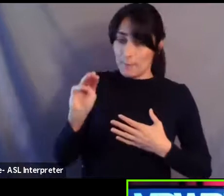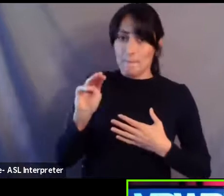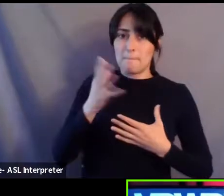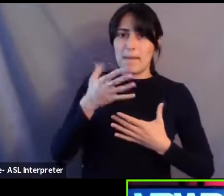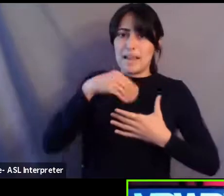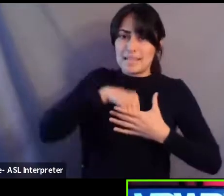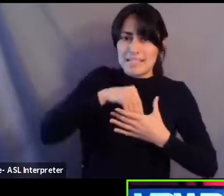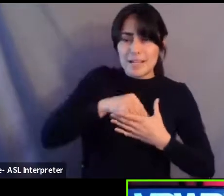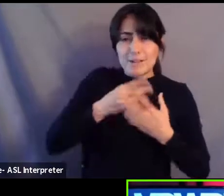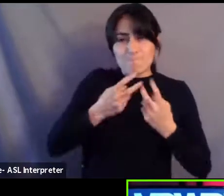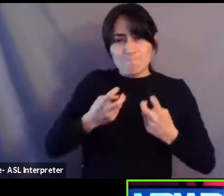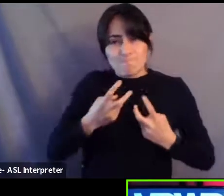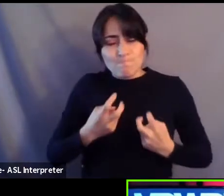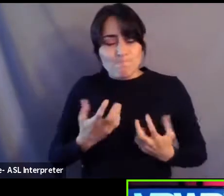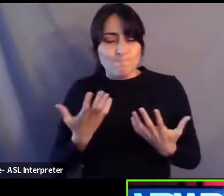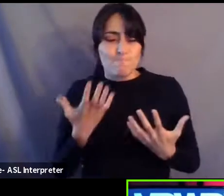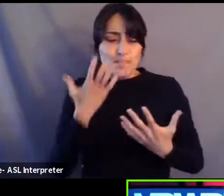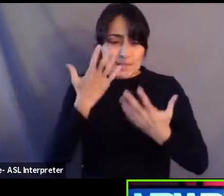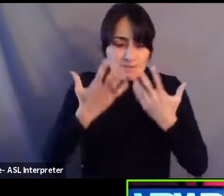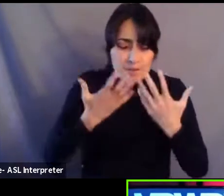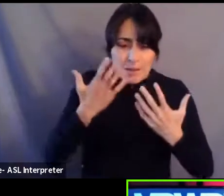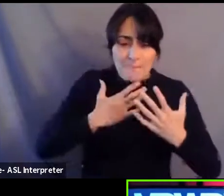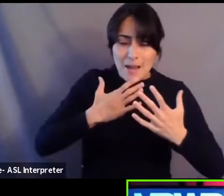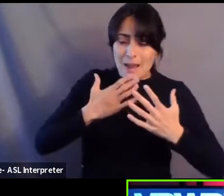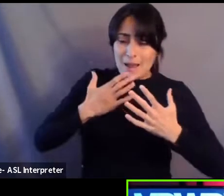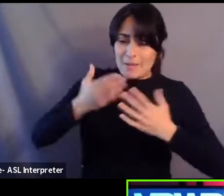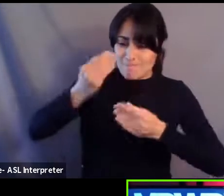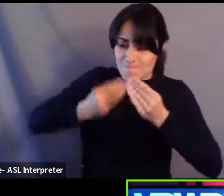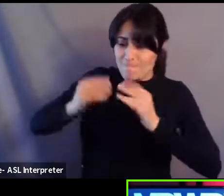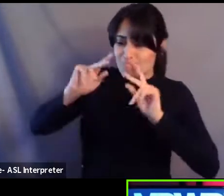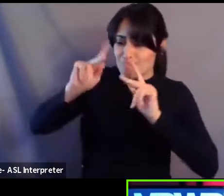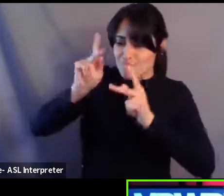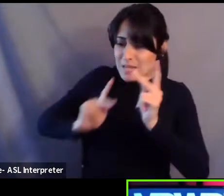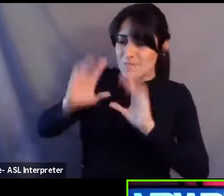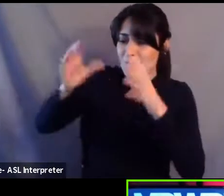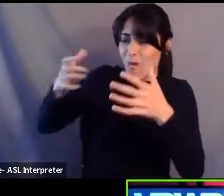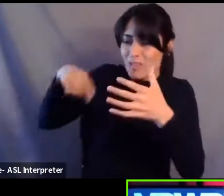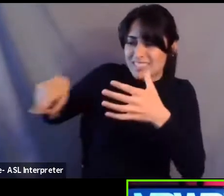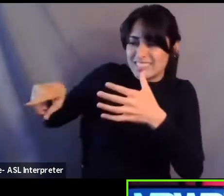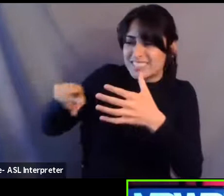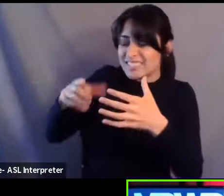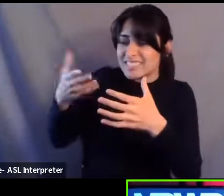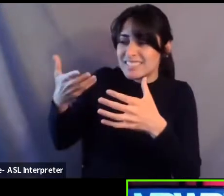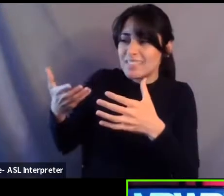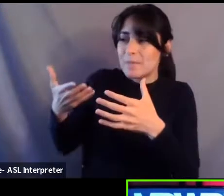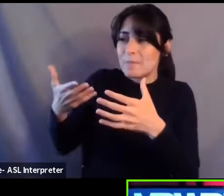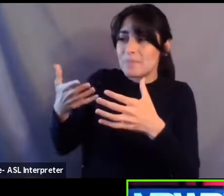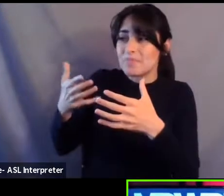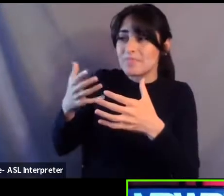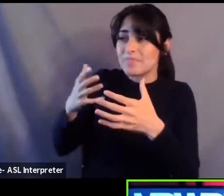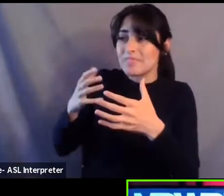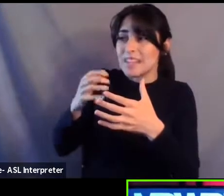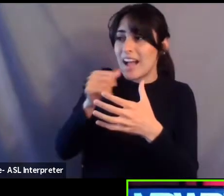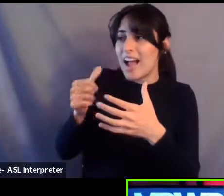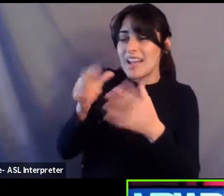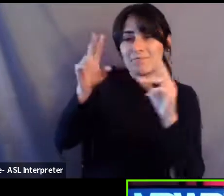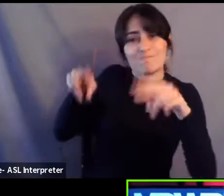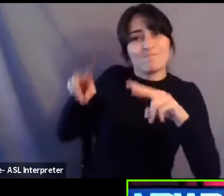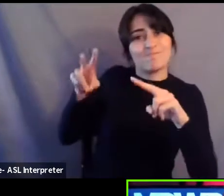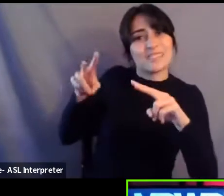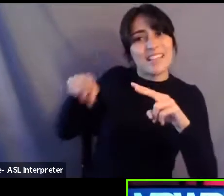to not look upon people as people that were not savages. That's the picture that was painted even